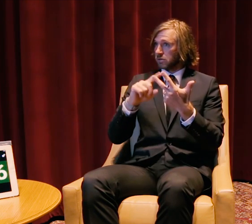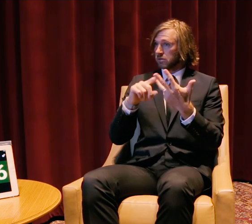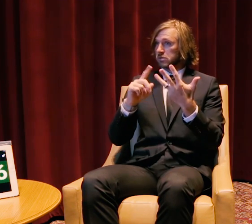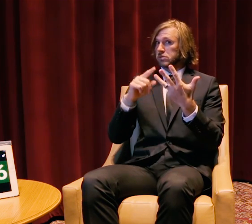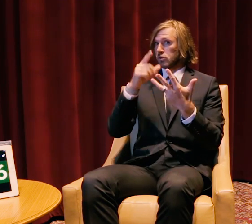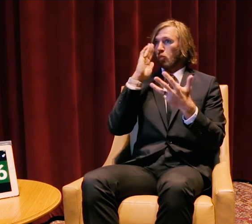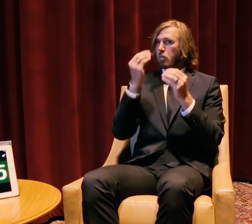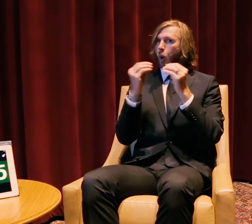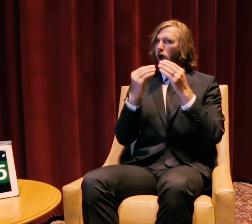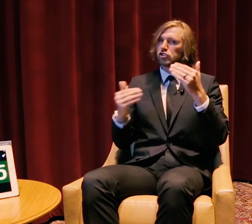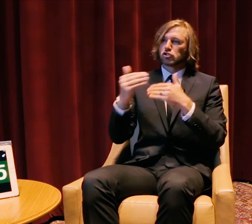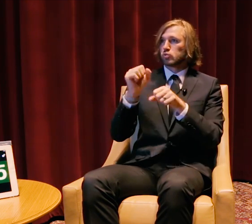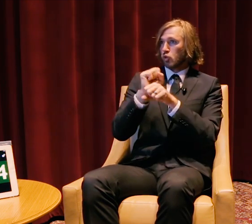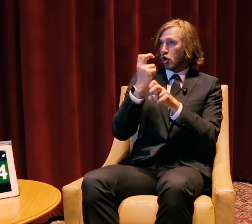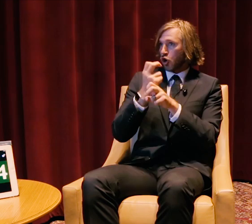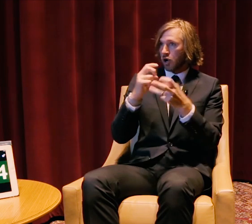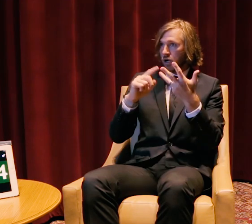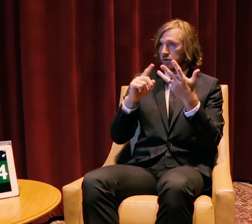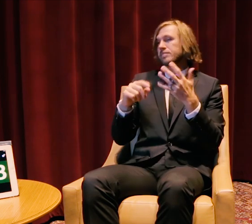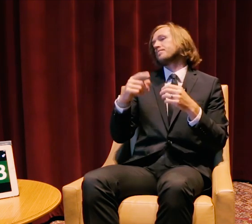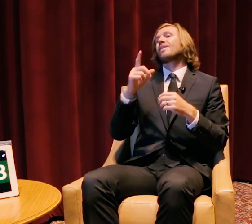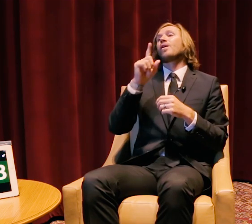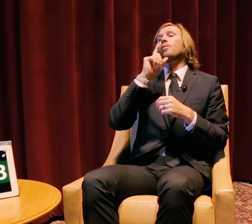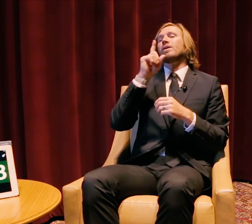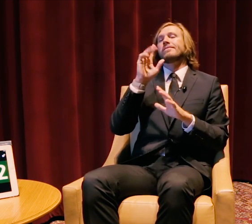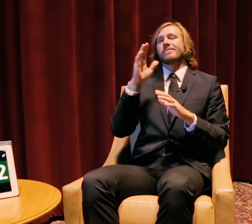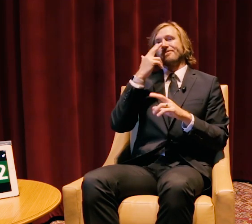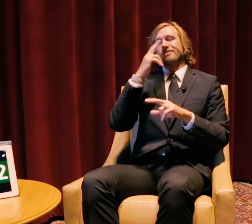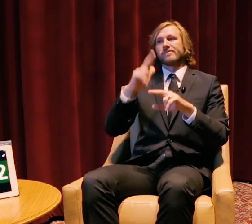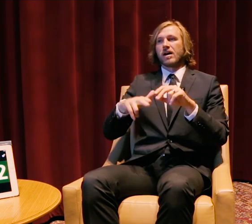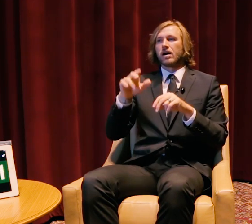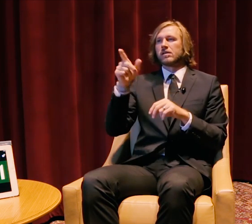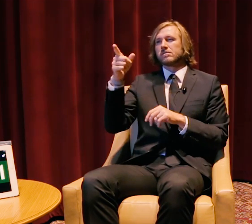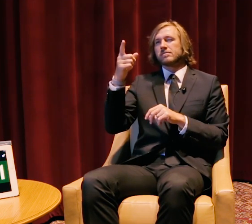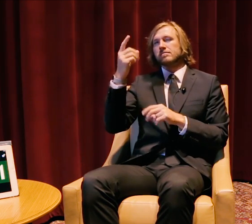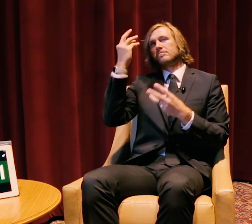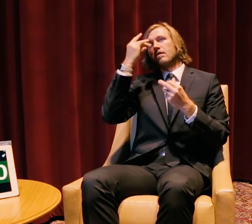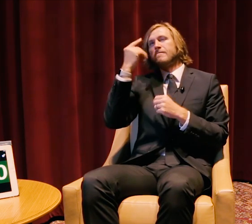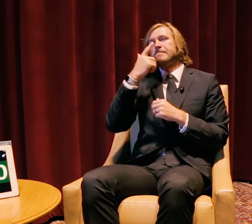Will they go the extra mile? It's really fun when you think about,